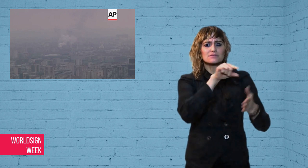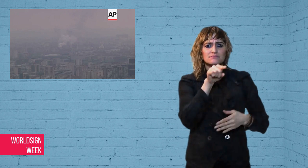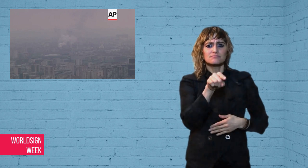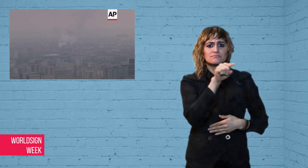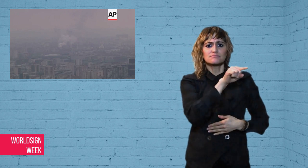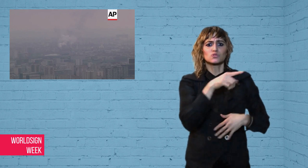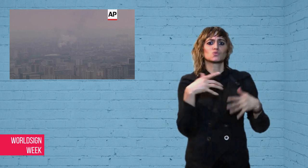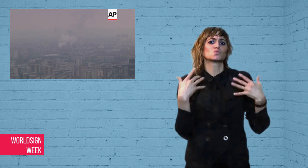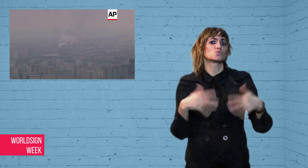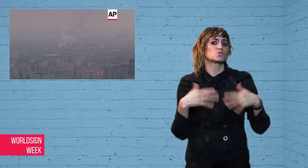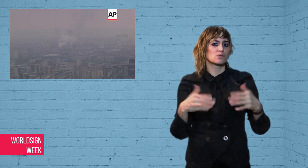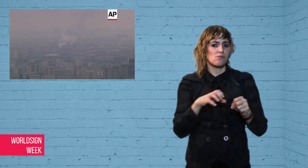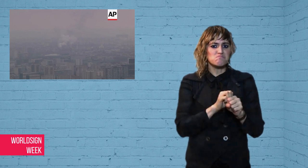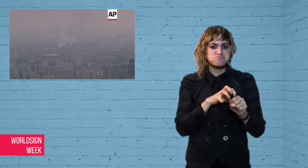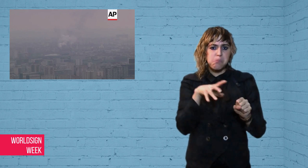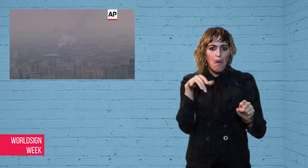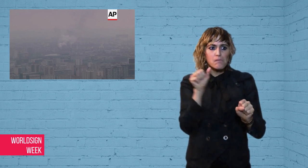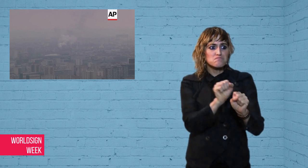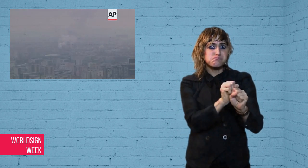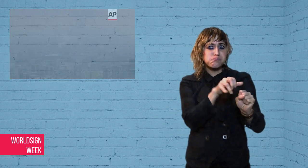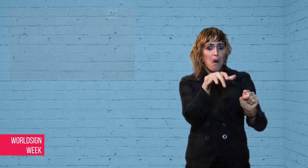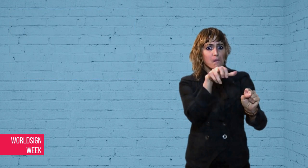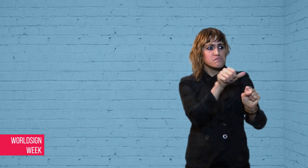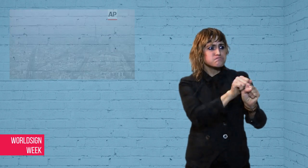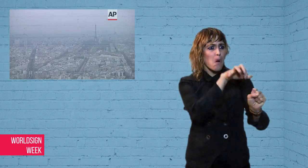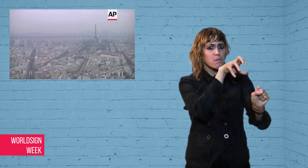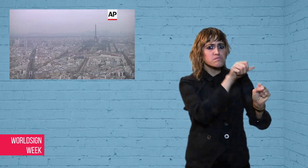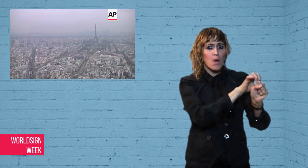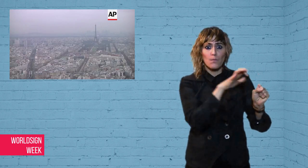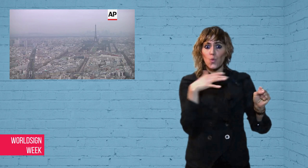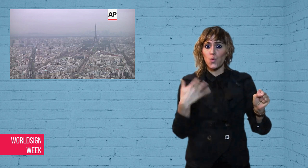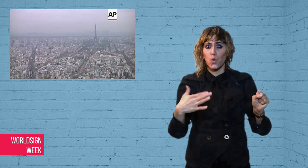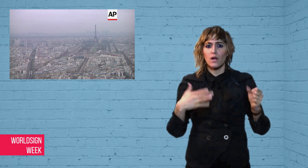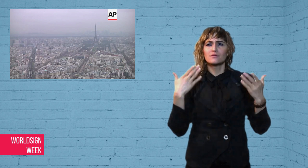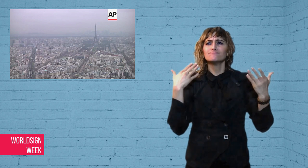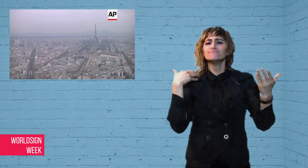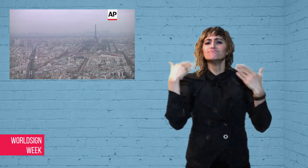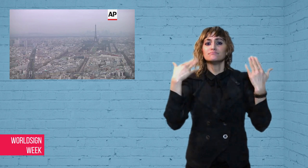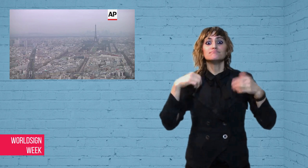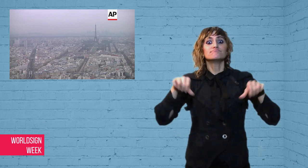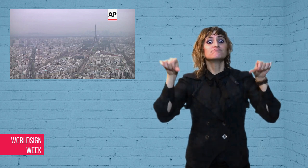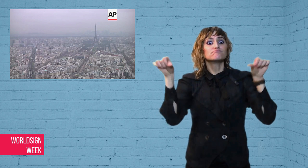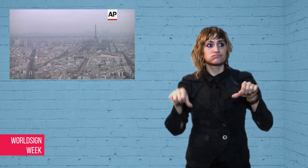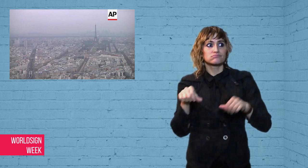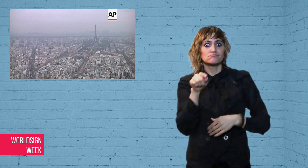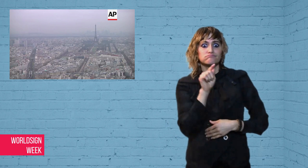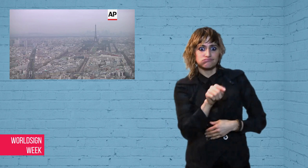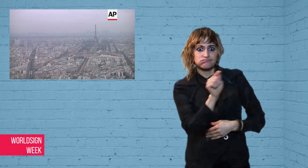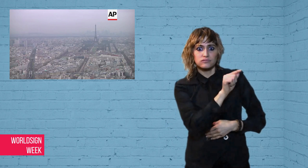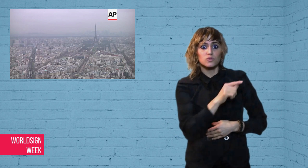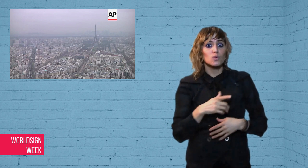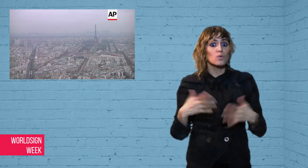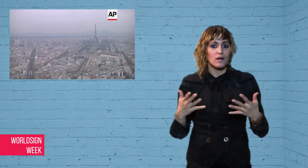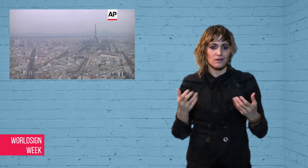are in Europe, where many cities struggle